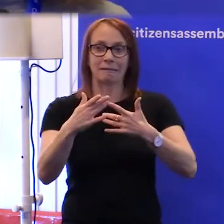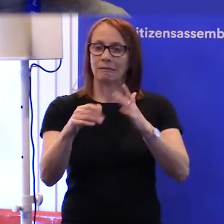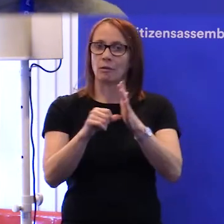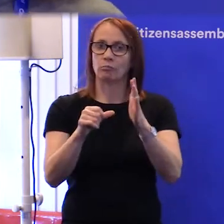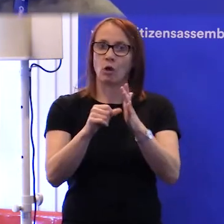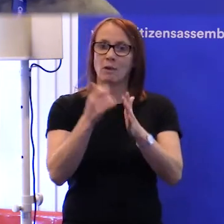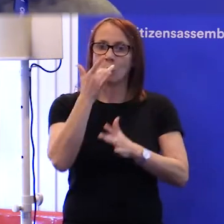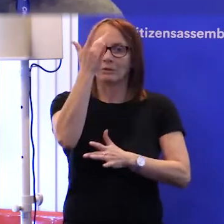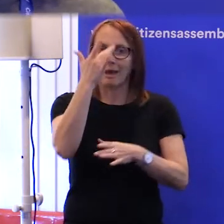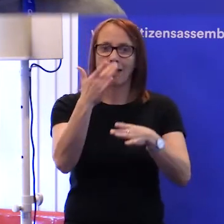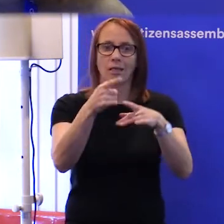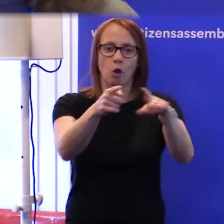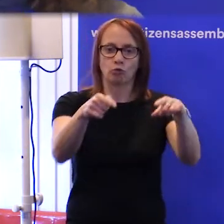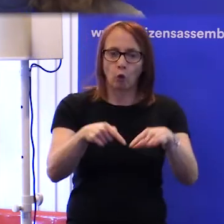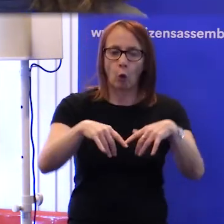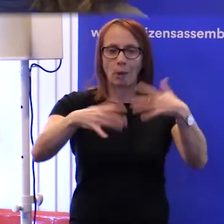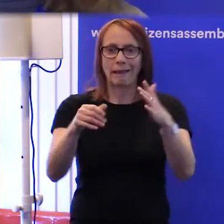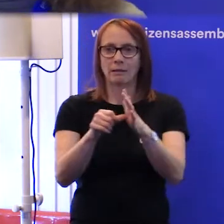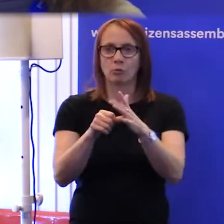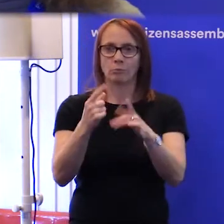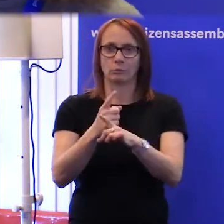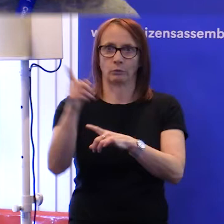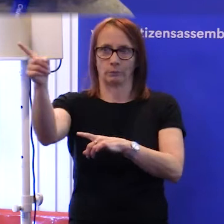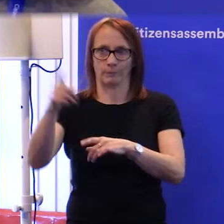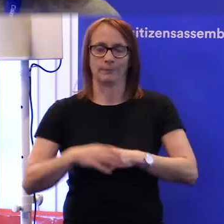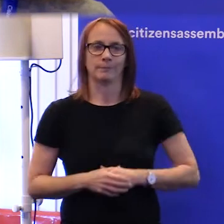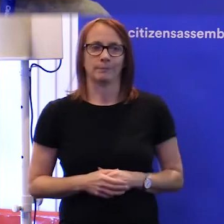or the general hotel work please and speak with them and the assembly